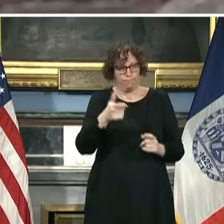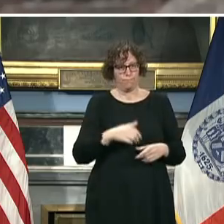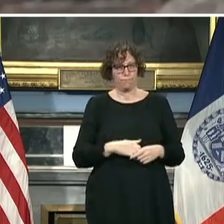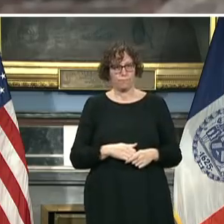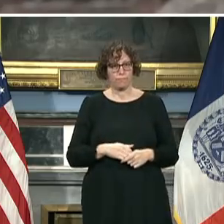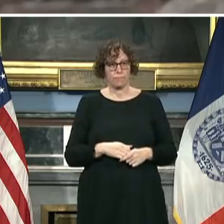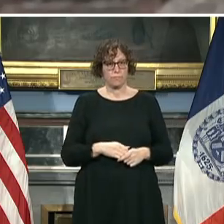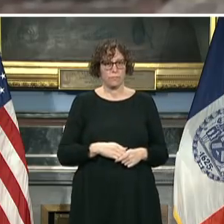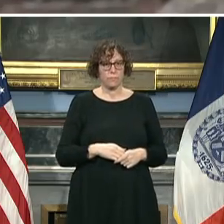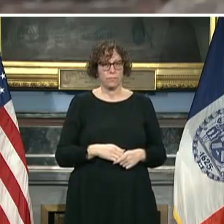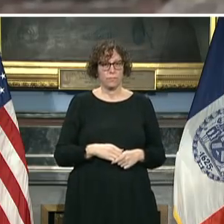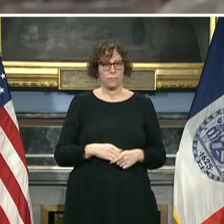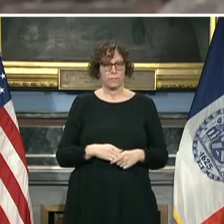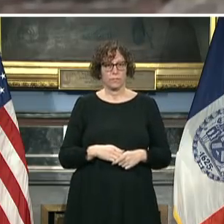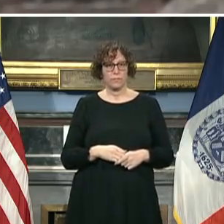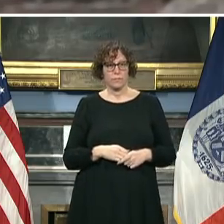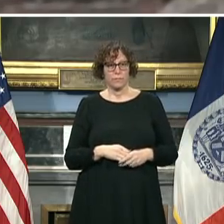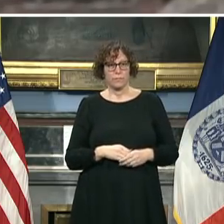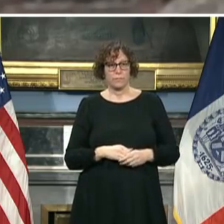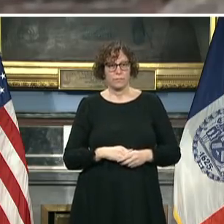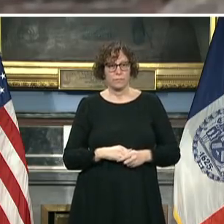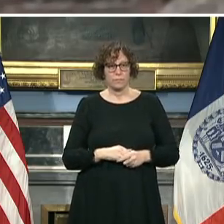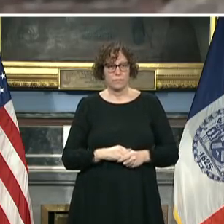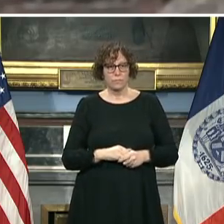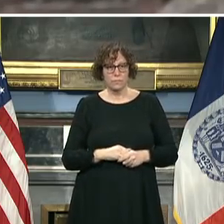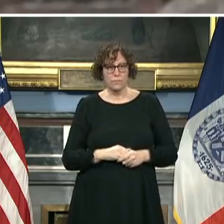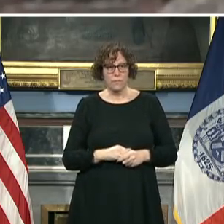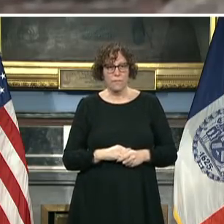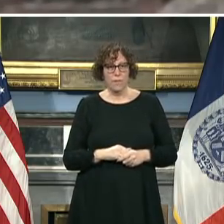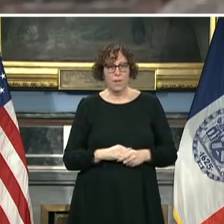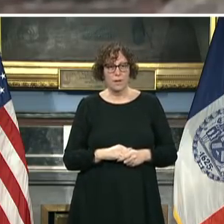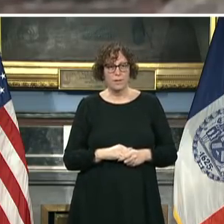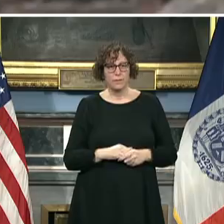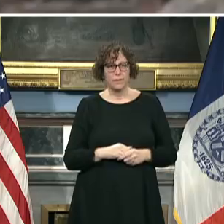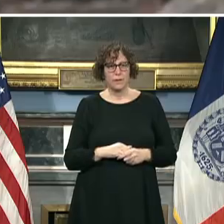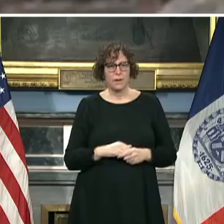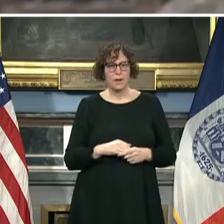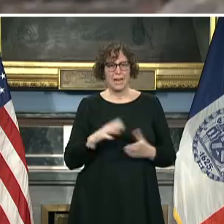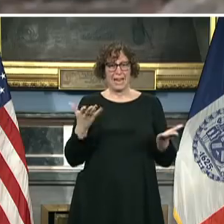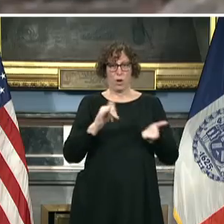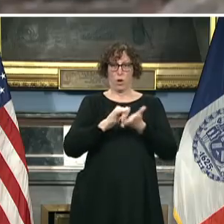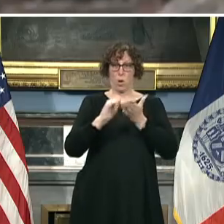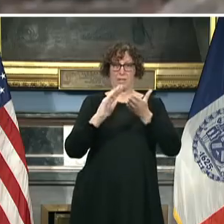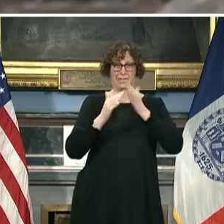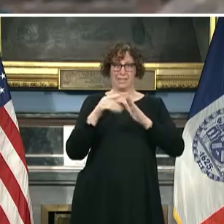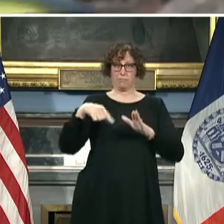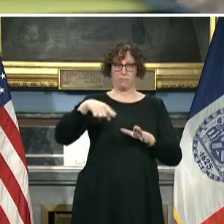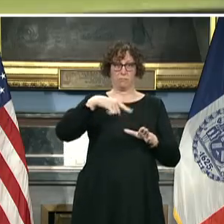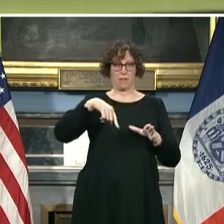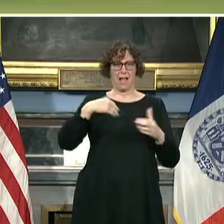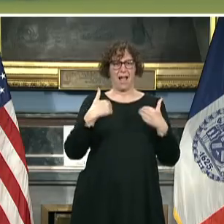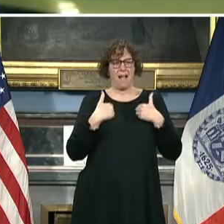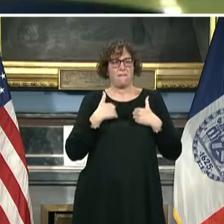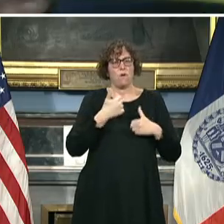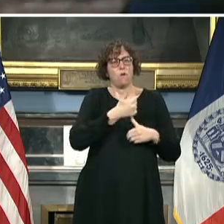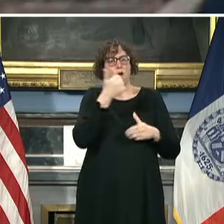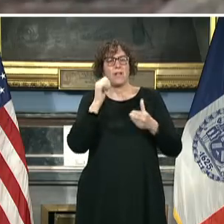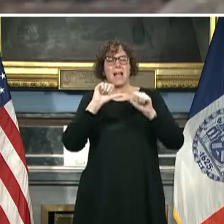SOME SUGGESTIONBO AUT.